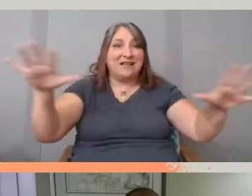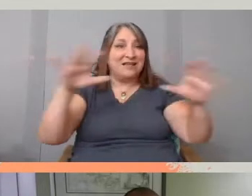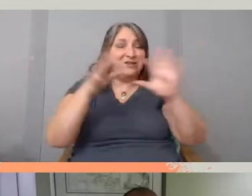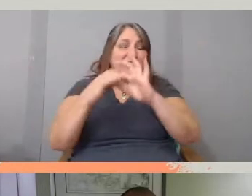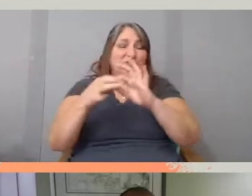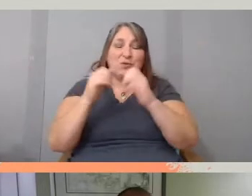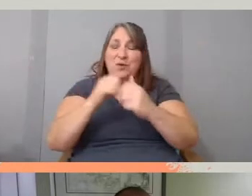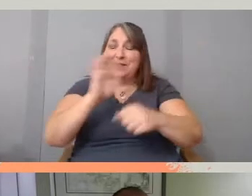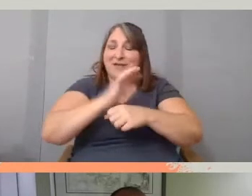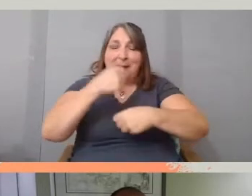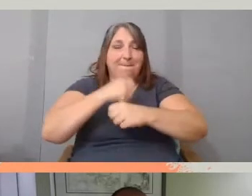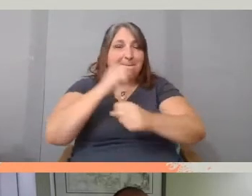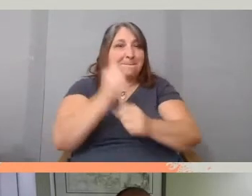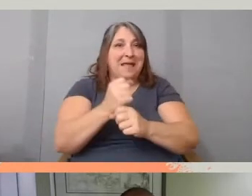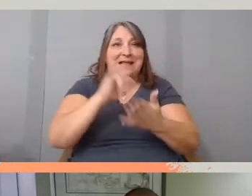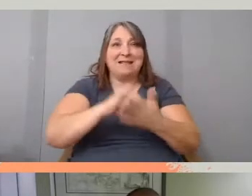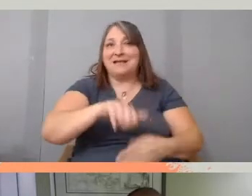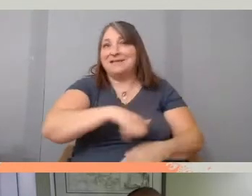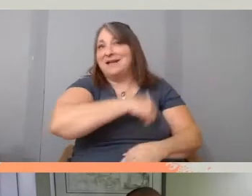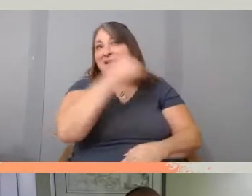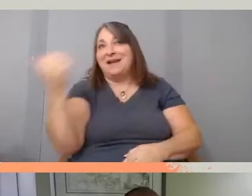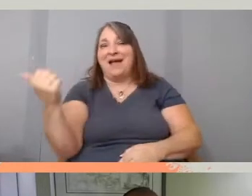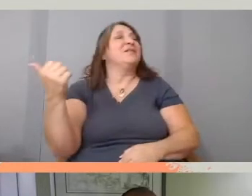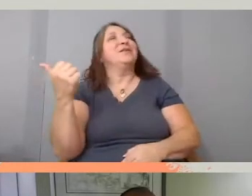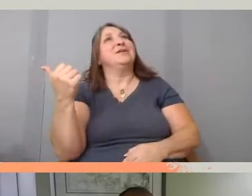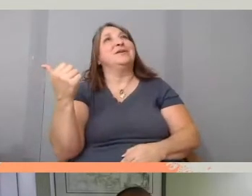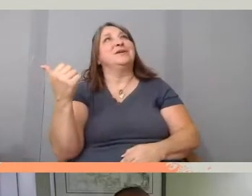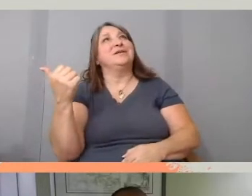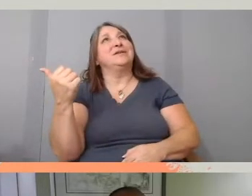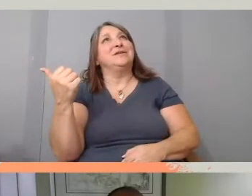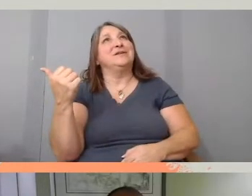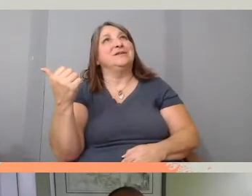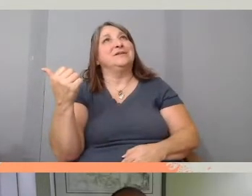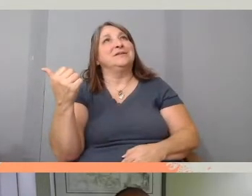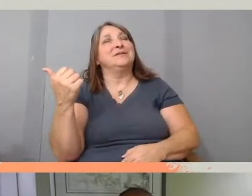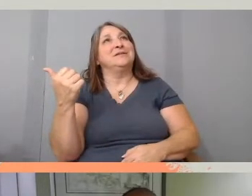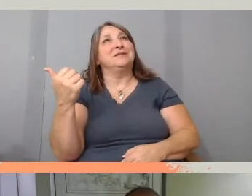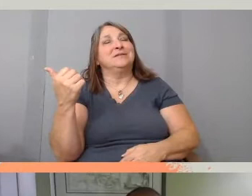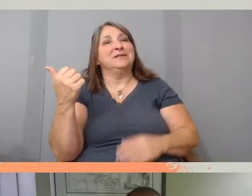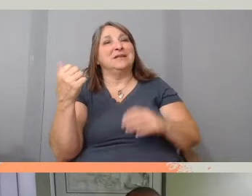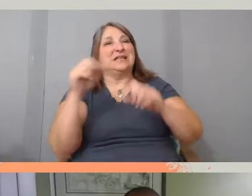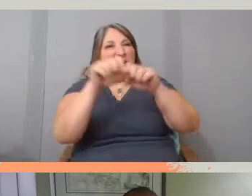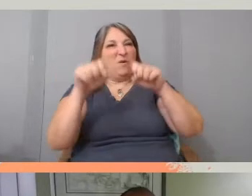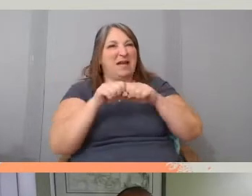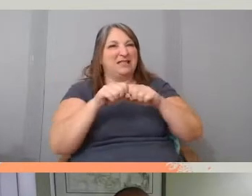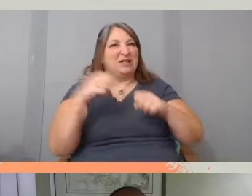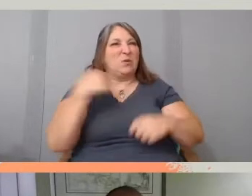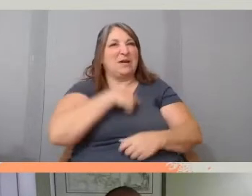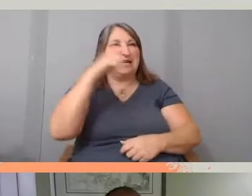You know, that's a whole other equation that, I think, we have to be aware of. You can't show up and go,